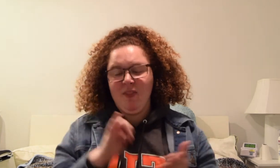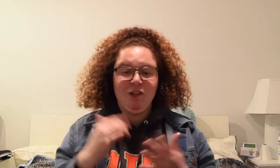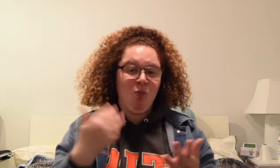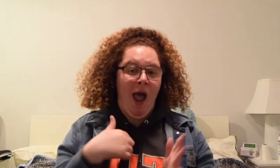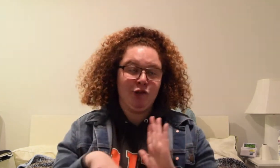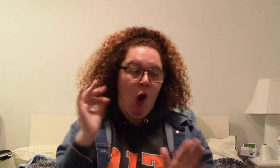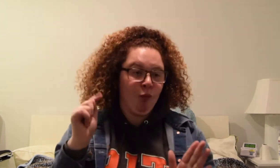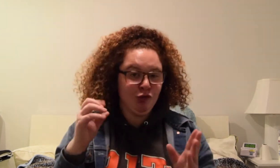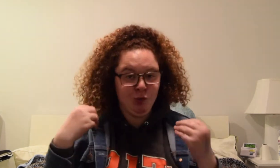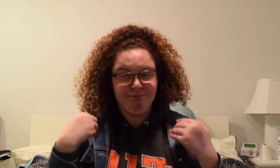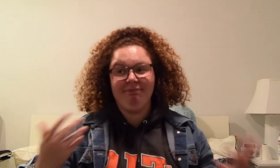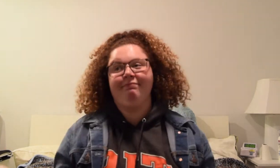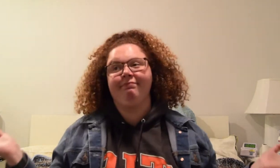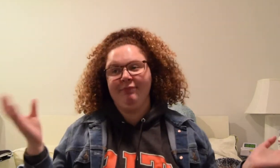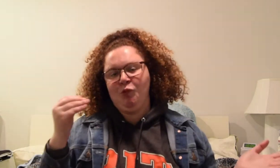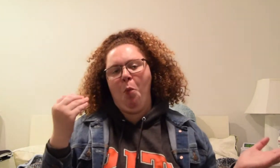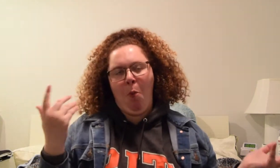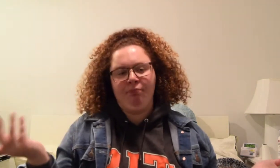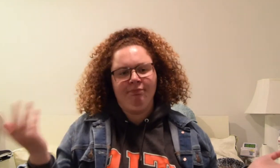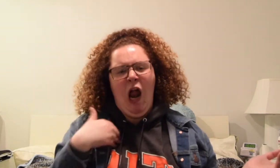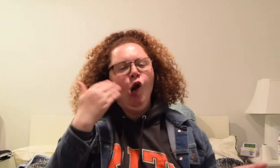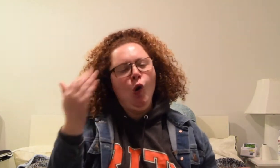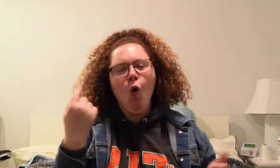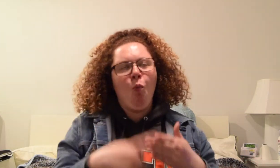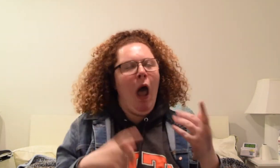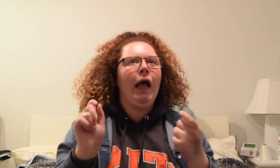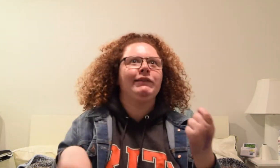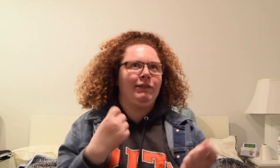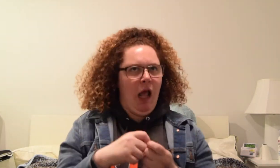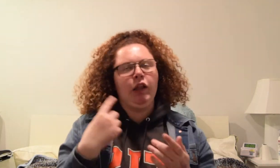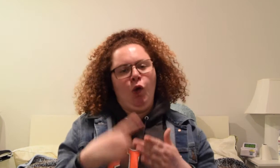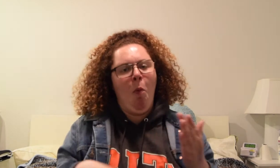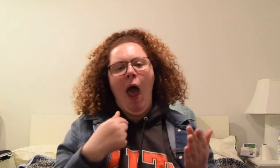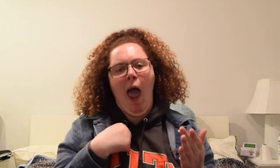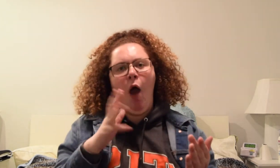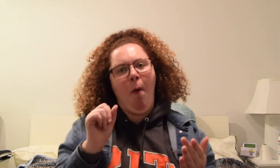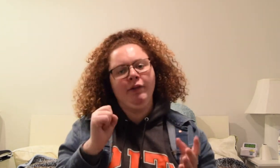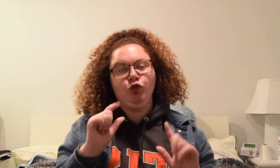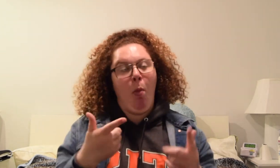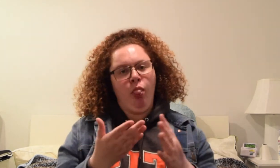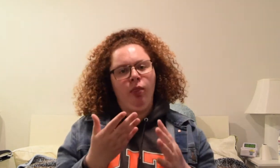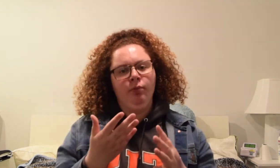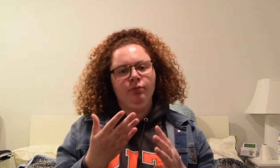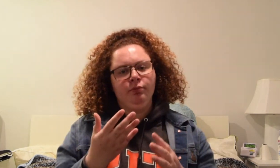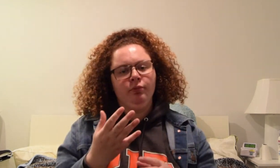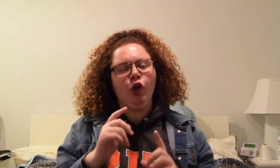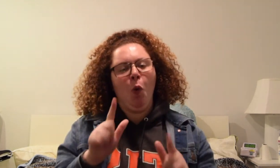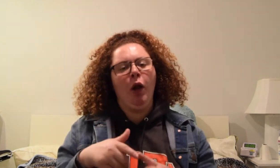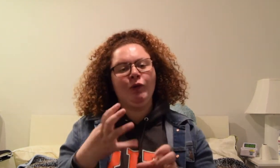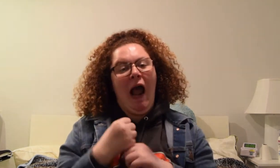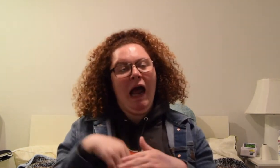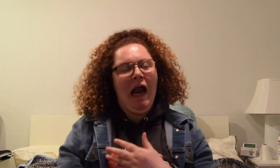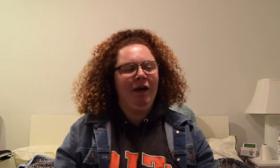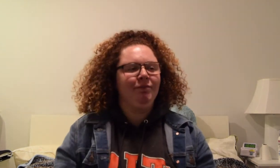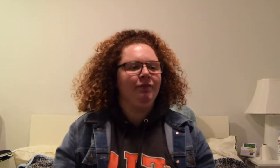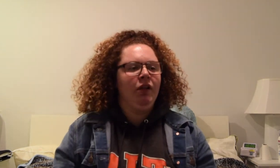So yeah, that's what I chose to do. I knew exactly what I was getting myself into